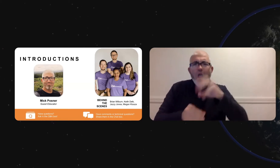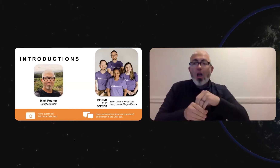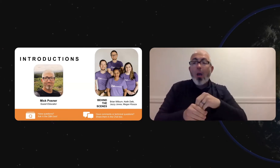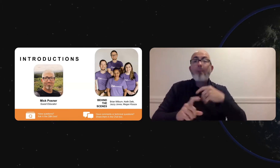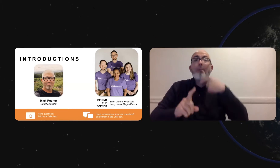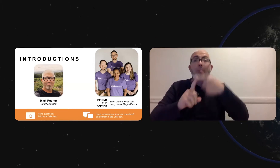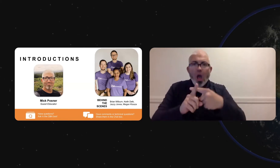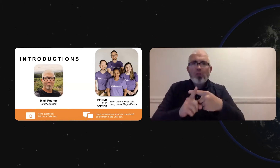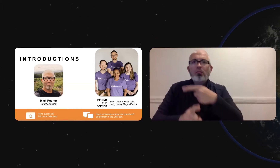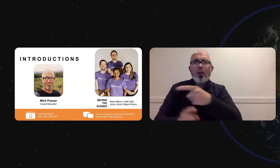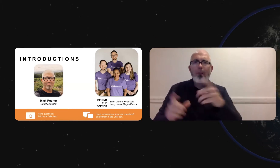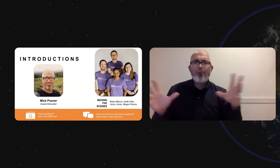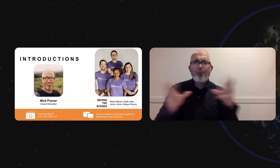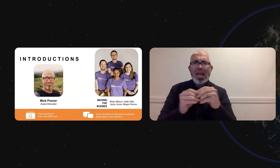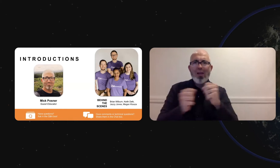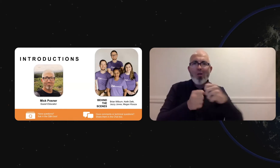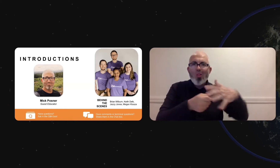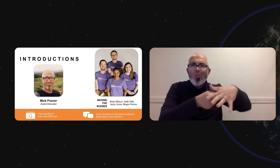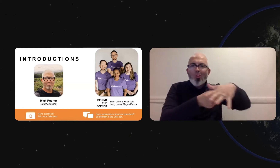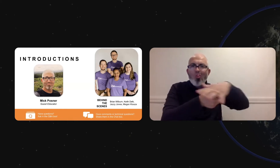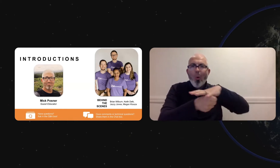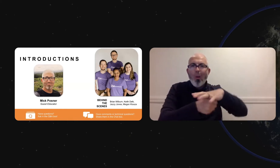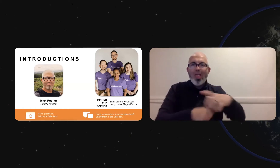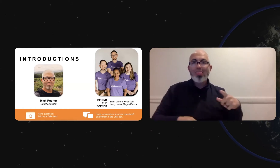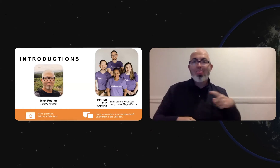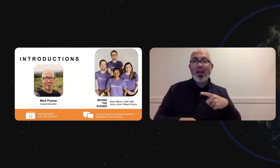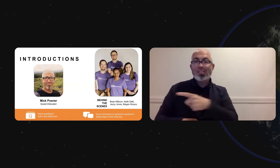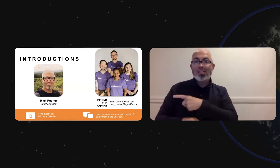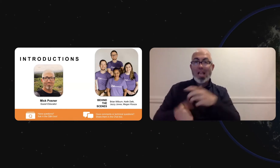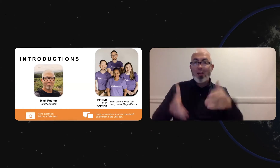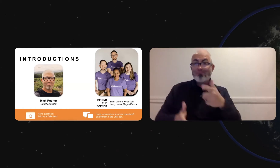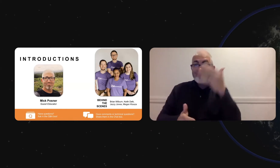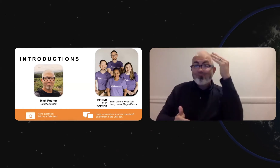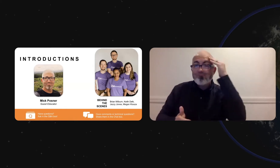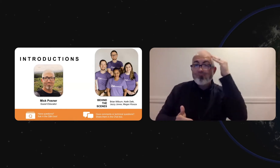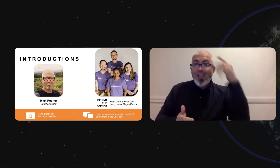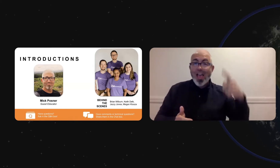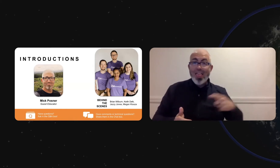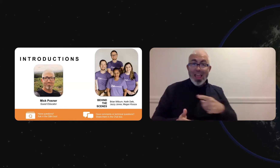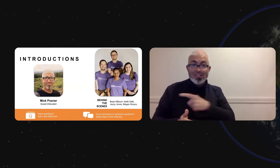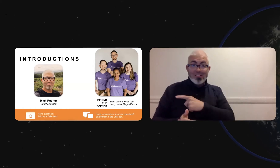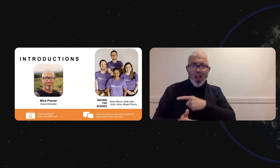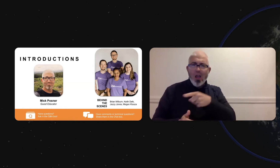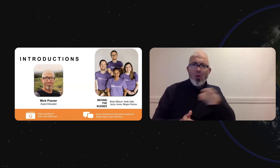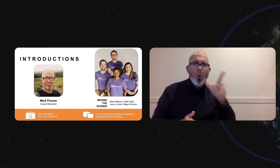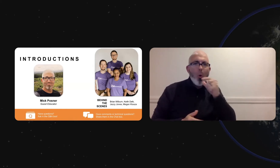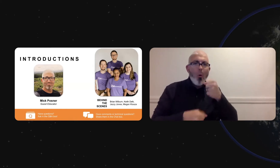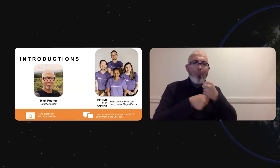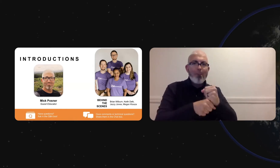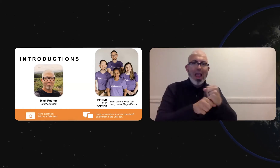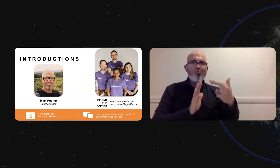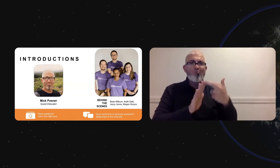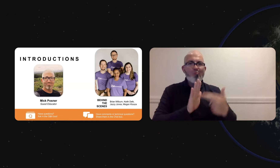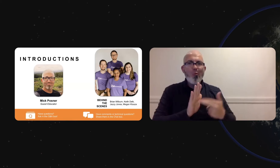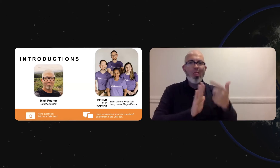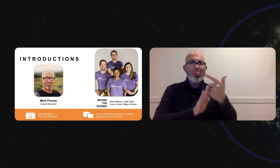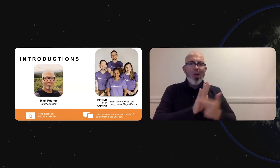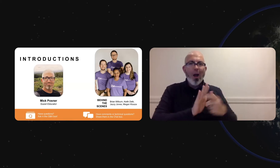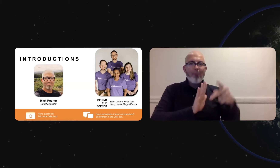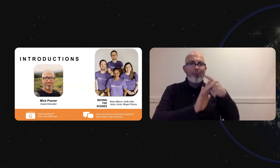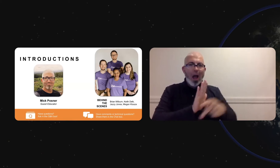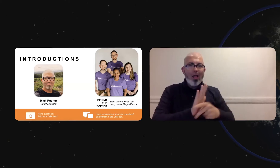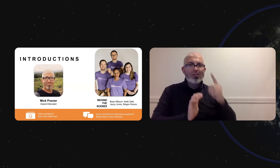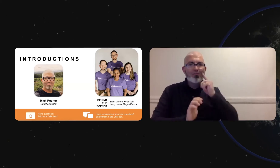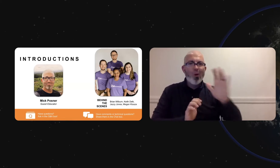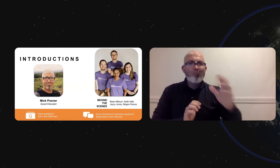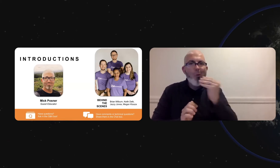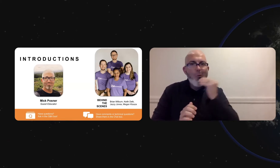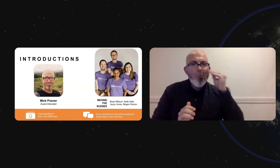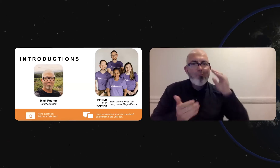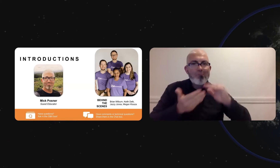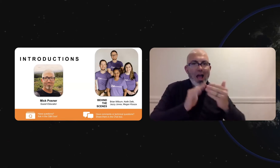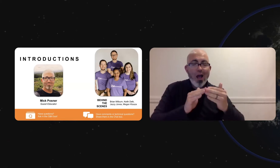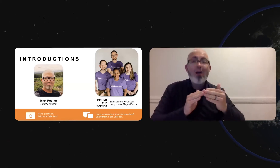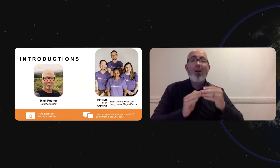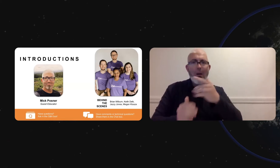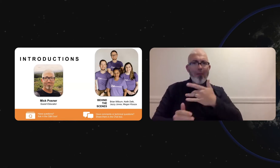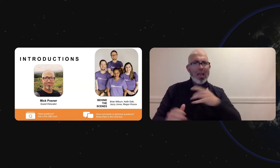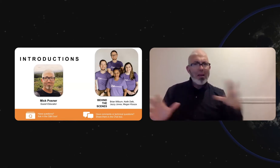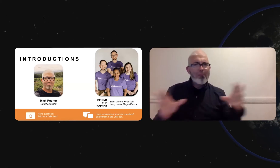Plus, they were part of a group who met with legislators, those who make the laws and rules